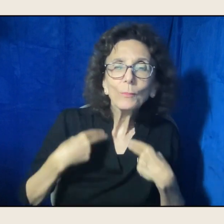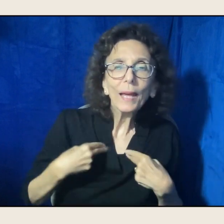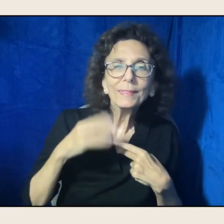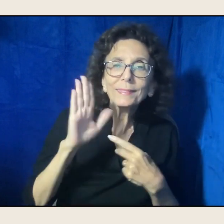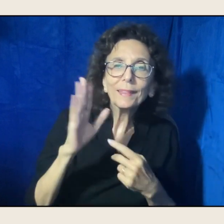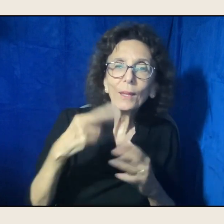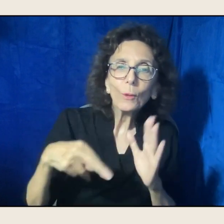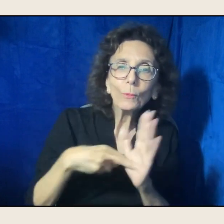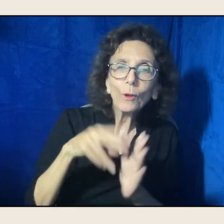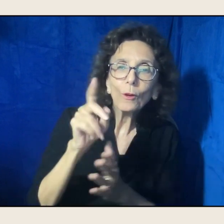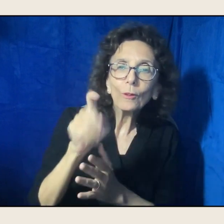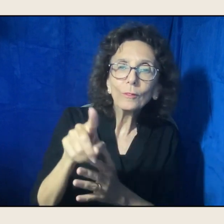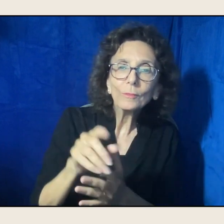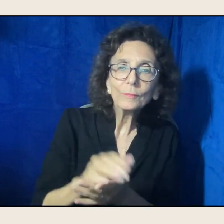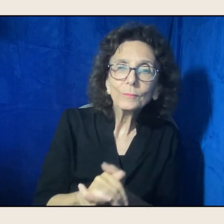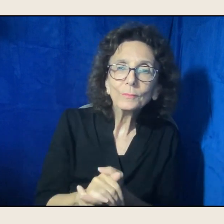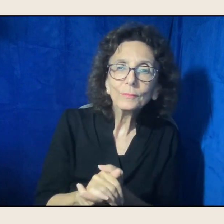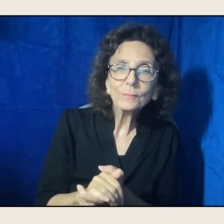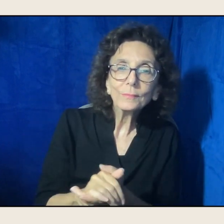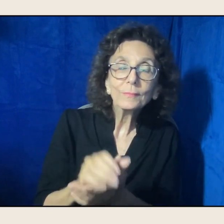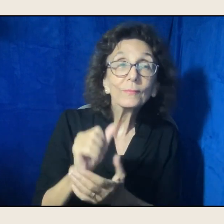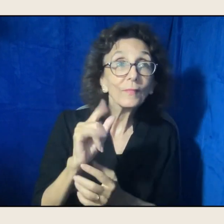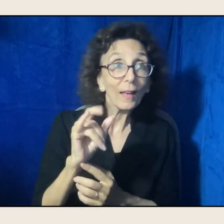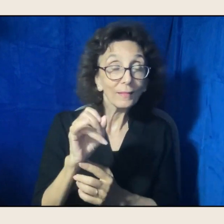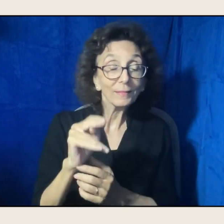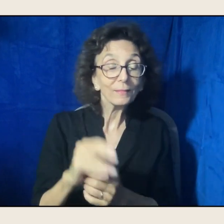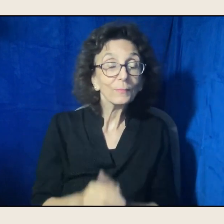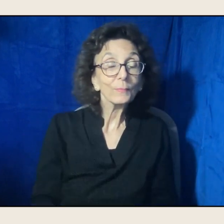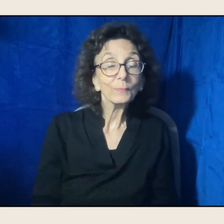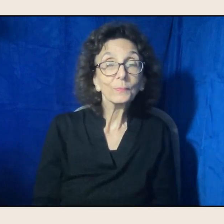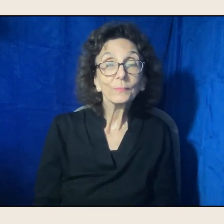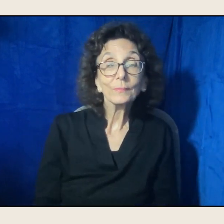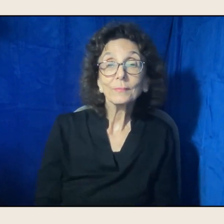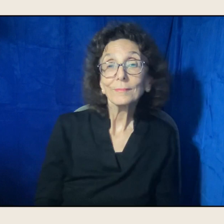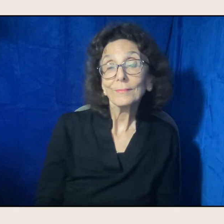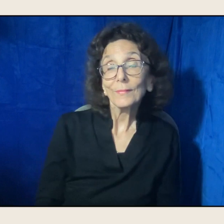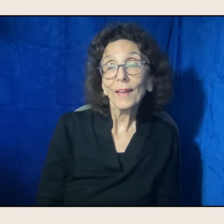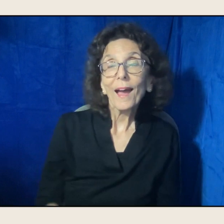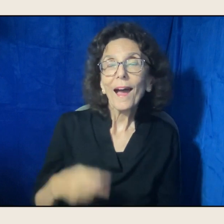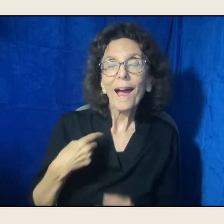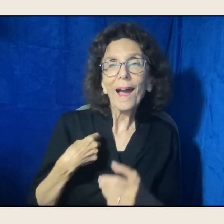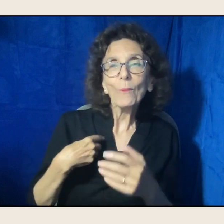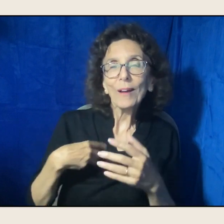Well, I would start by kind of dovetailing off of what Emily said regarding narrative,